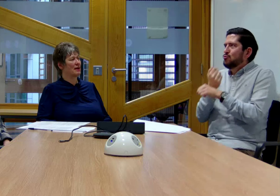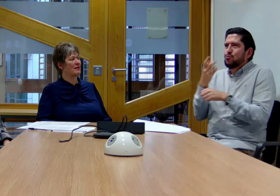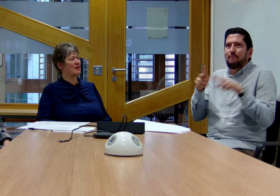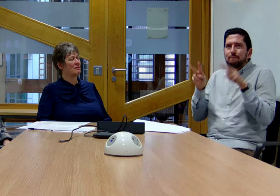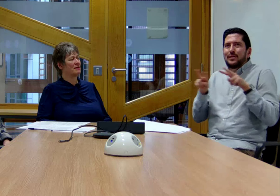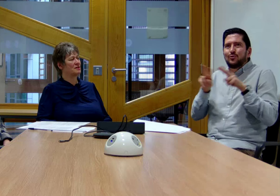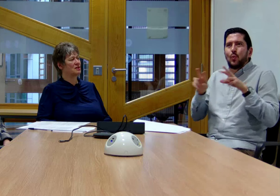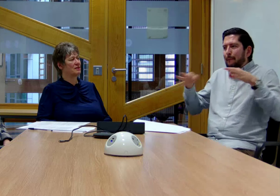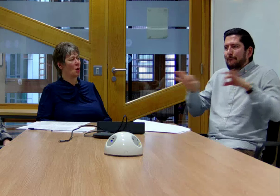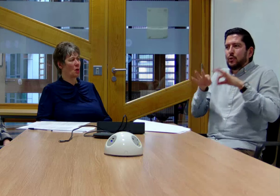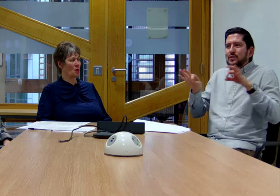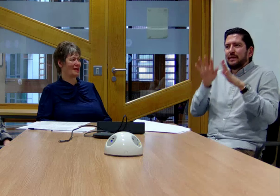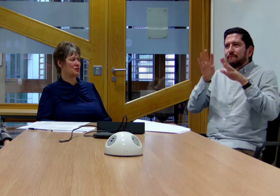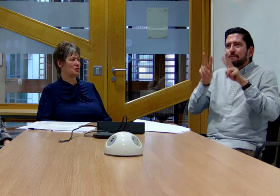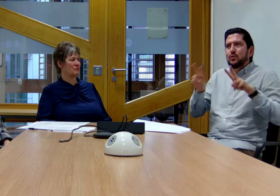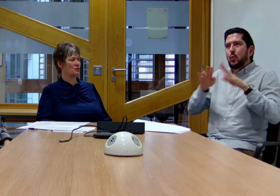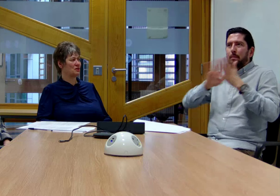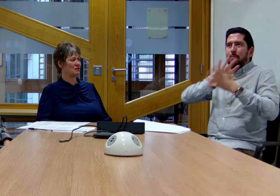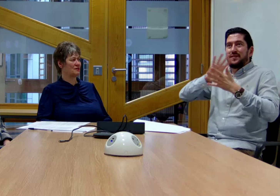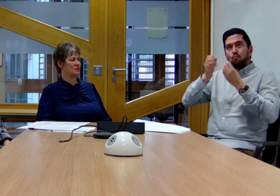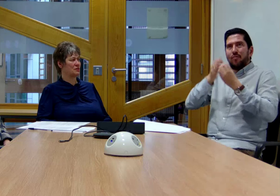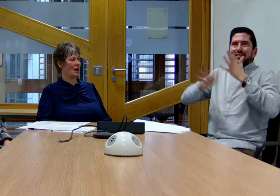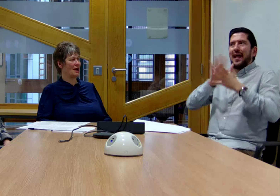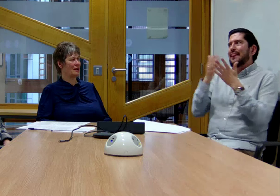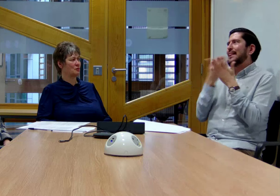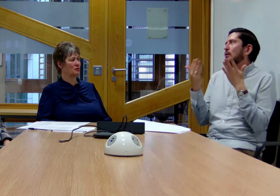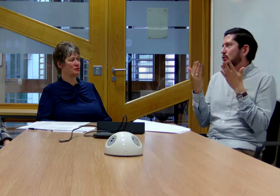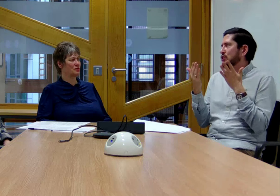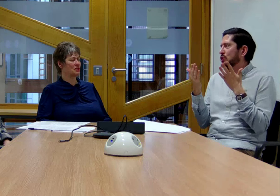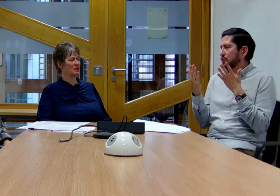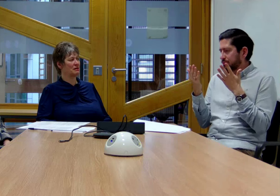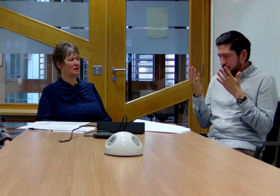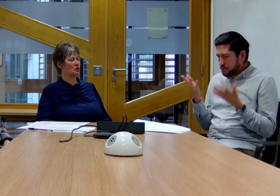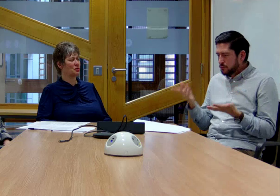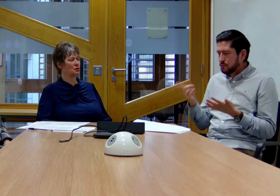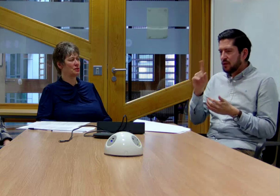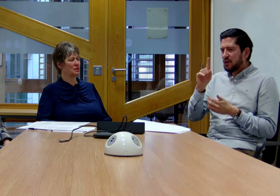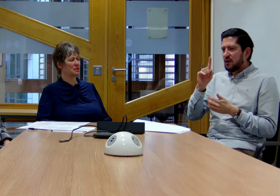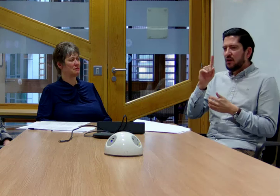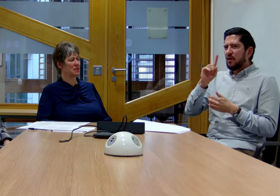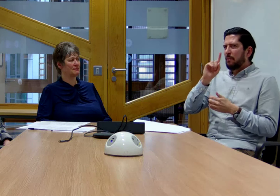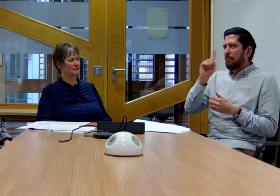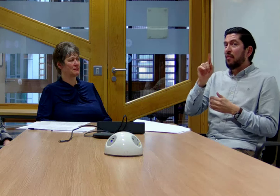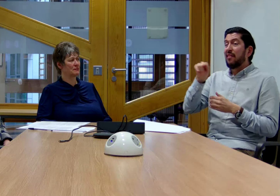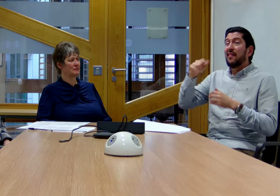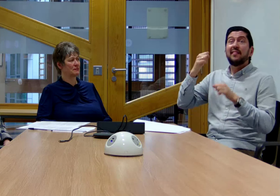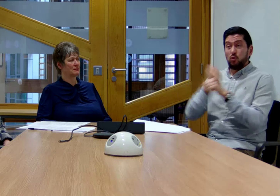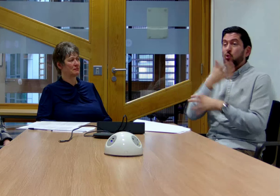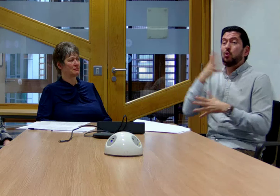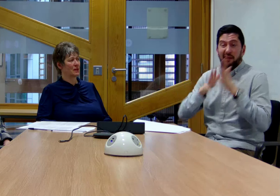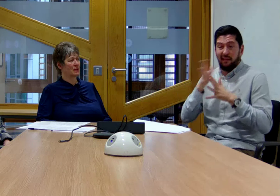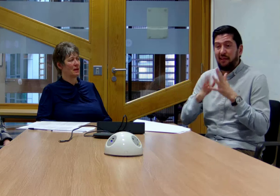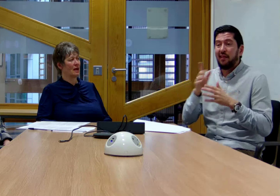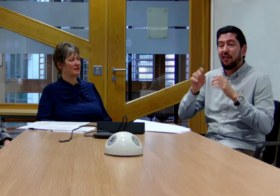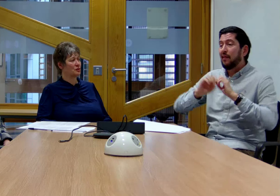maybe if there are pop stars, they might decide, oh, let's do a music video and we'll put some